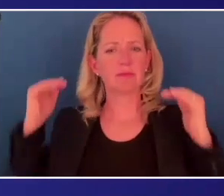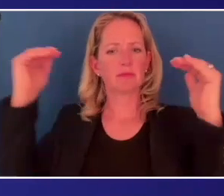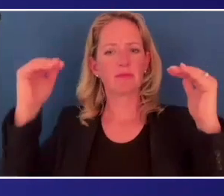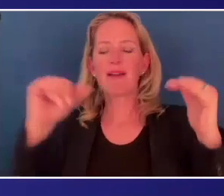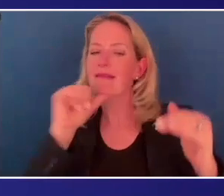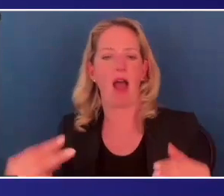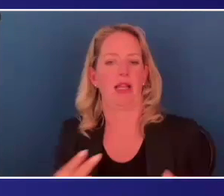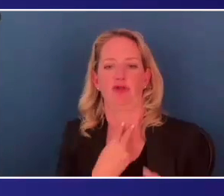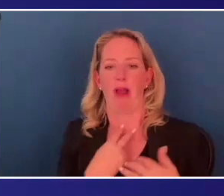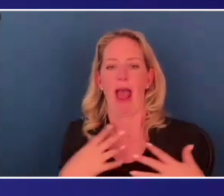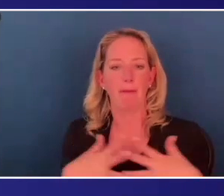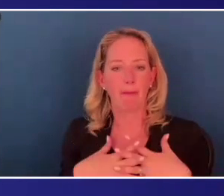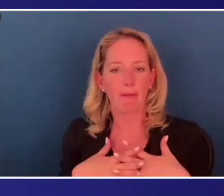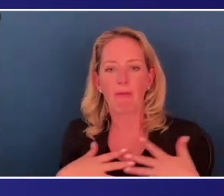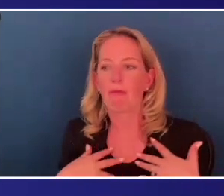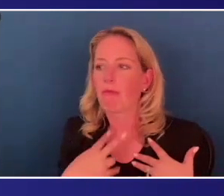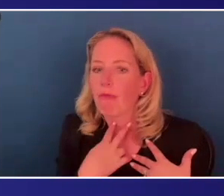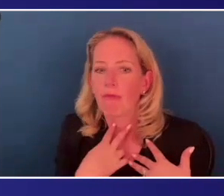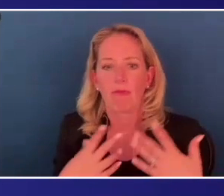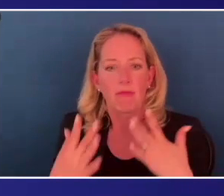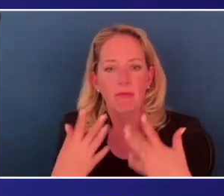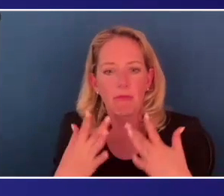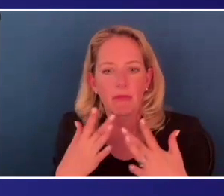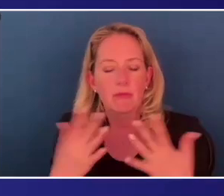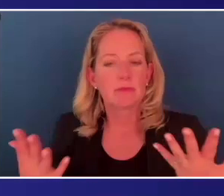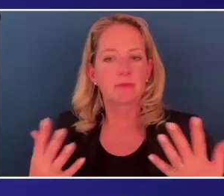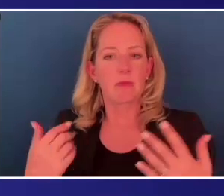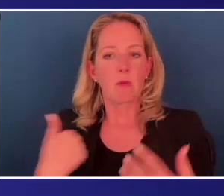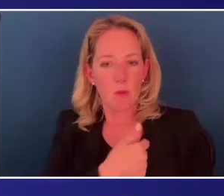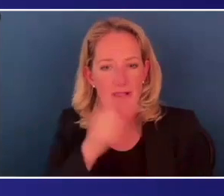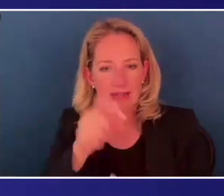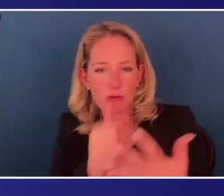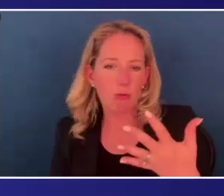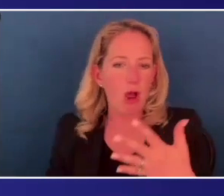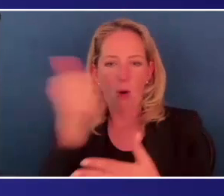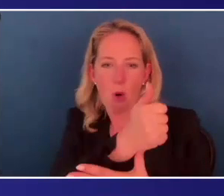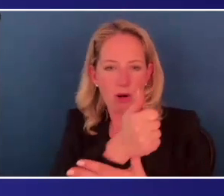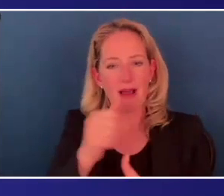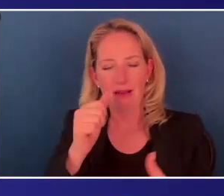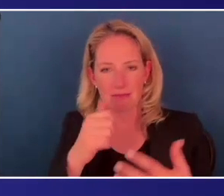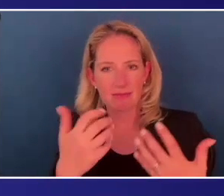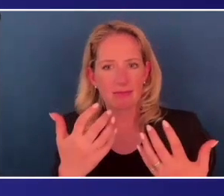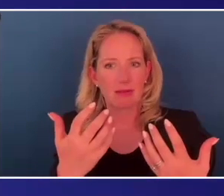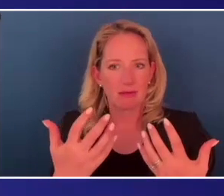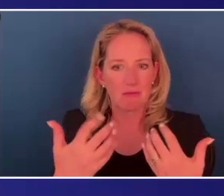We need policies that reflect our American values and prioritize the well being of those. Well, sir.